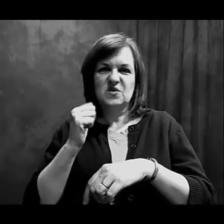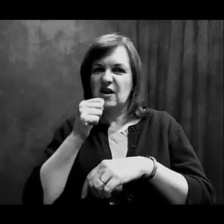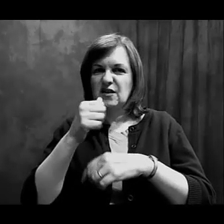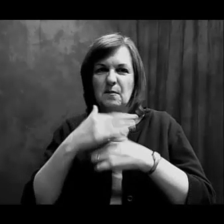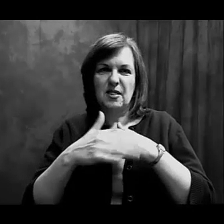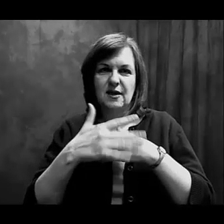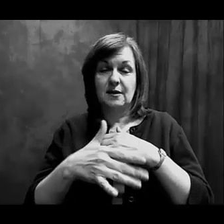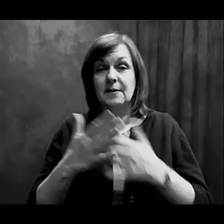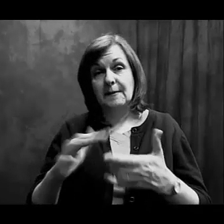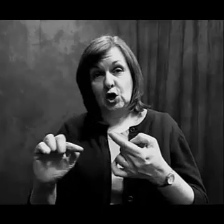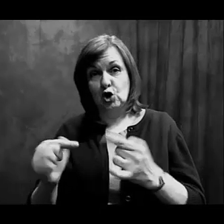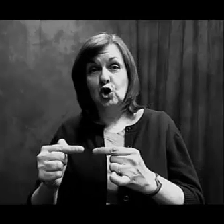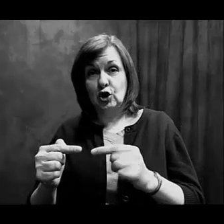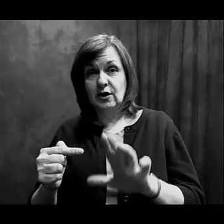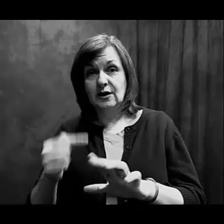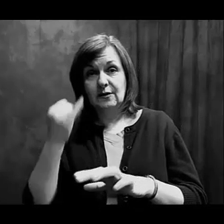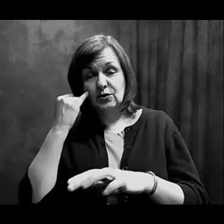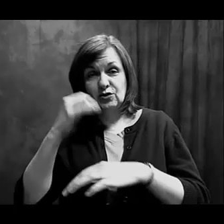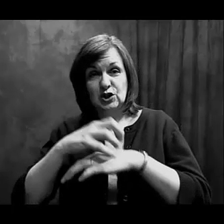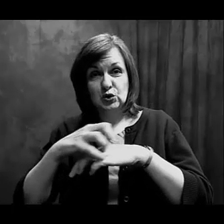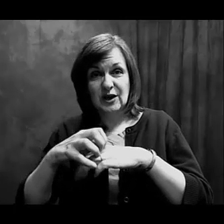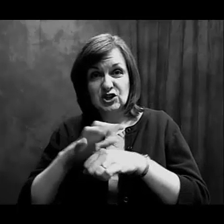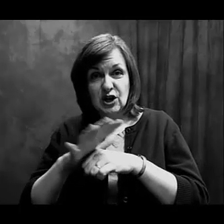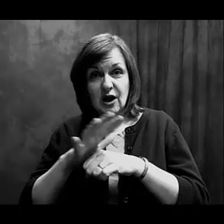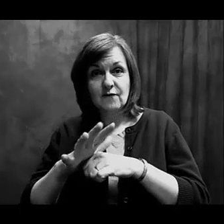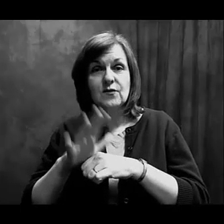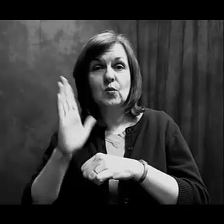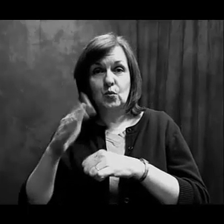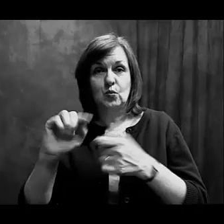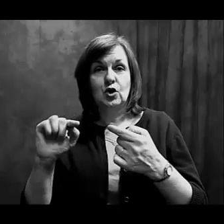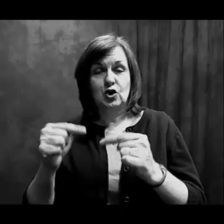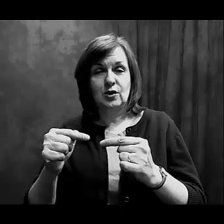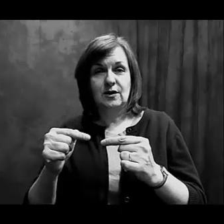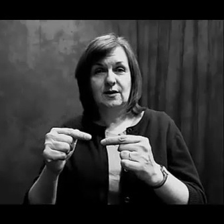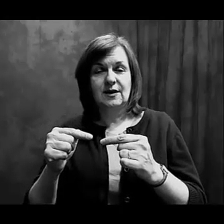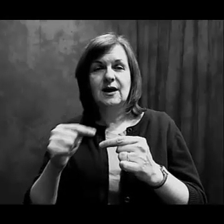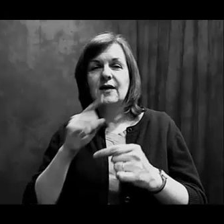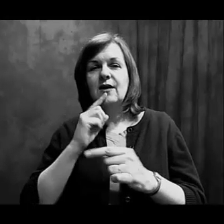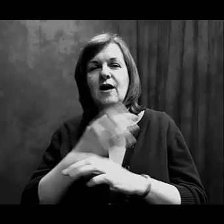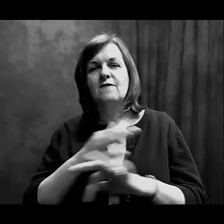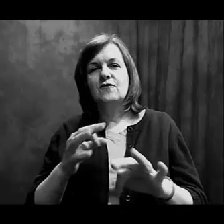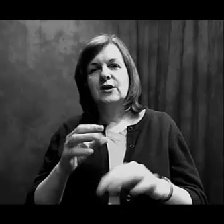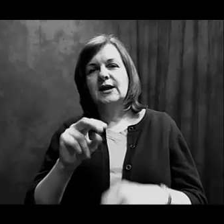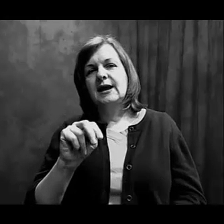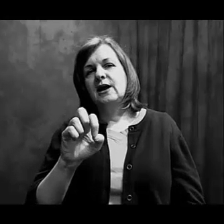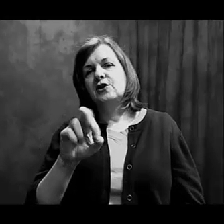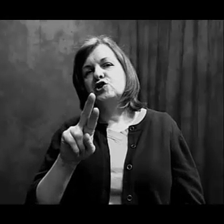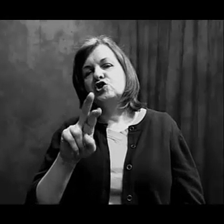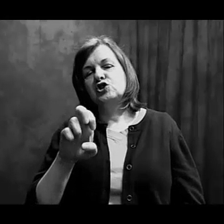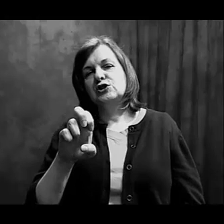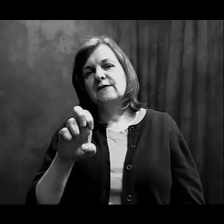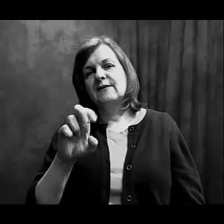it's not going to bleed on you- it may hurt! if you scratched your self enough it will hurt! there are what we call free nerve endings